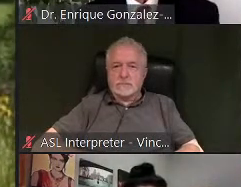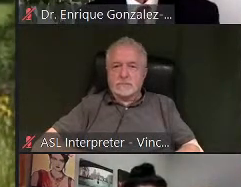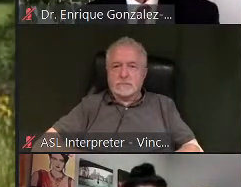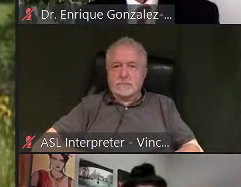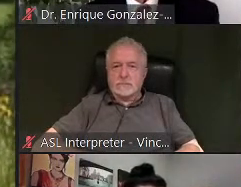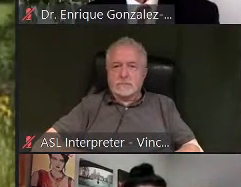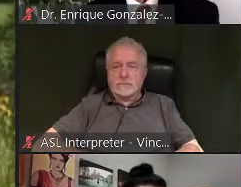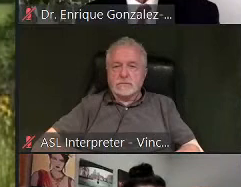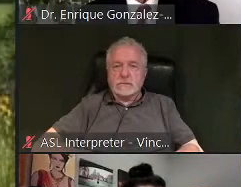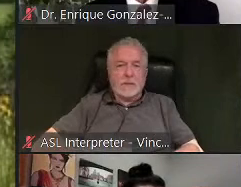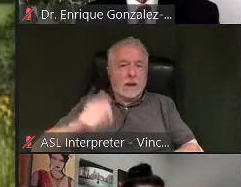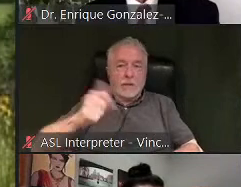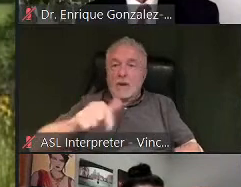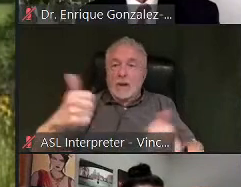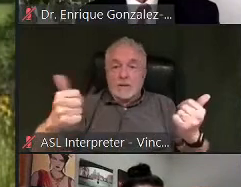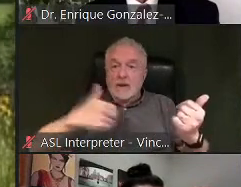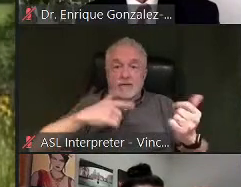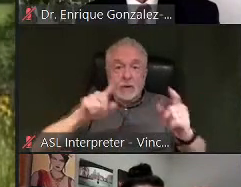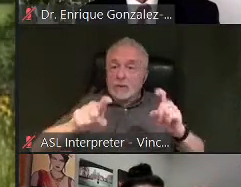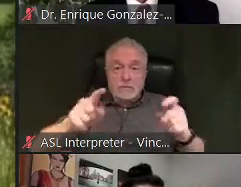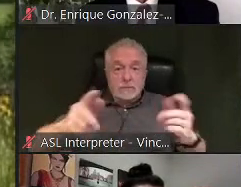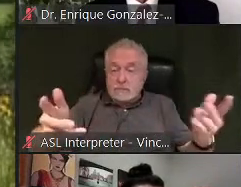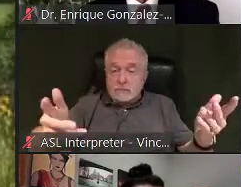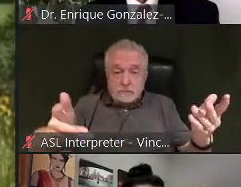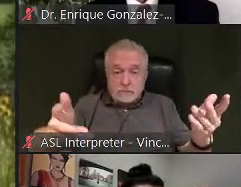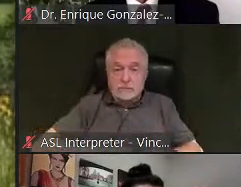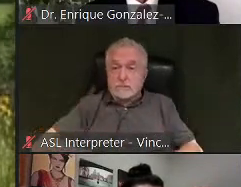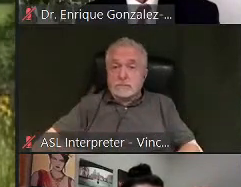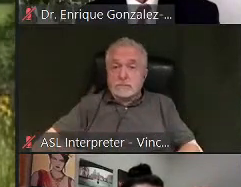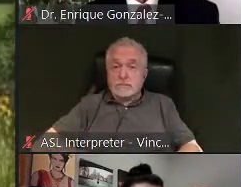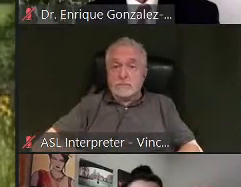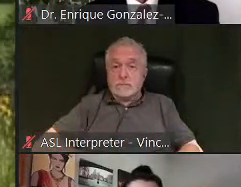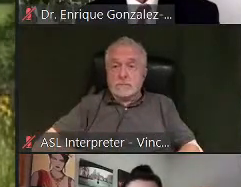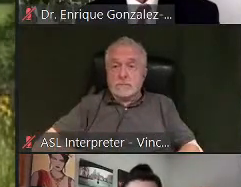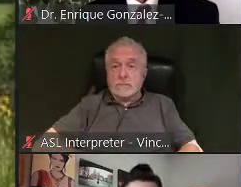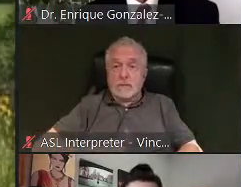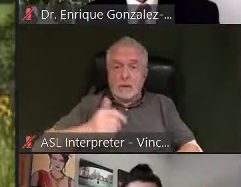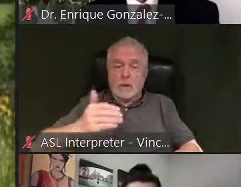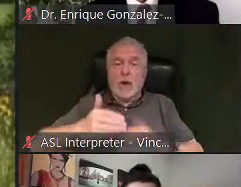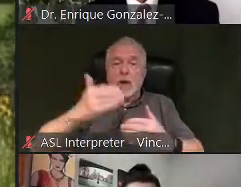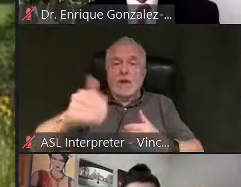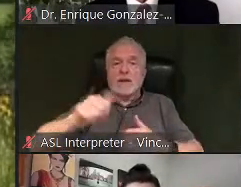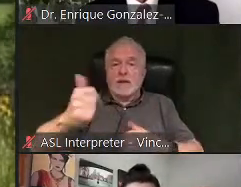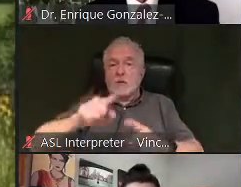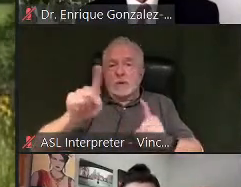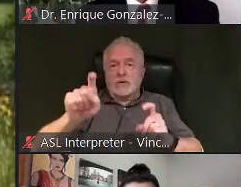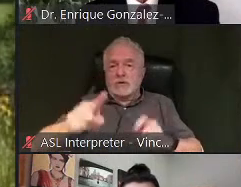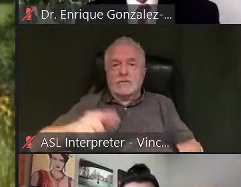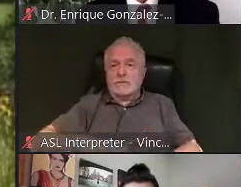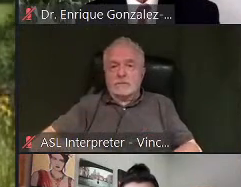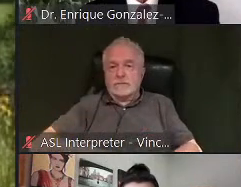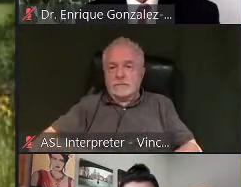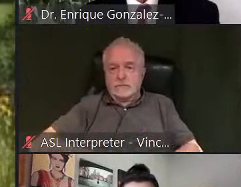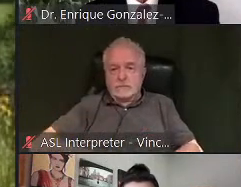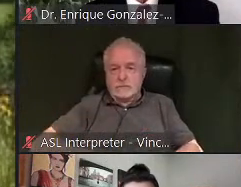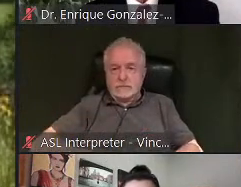Does anybody else have anything else to add to that answer? And I will go ahead with the next question.